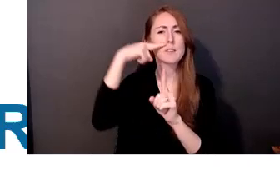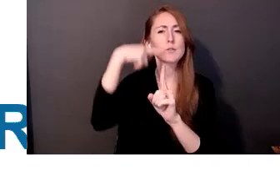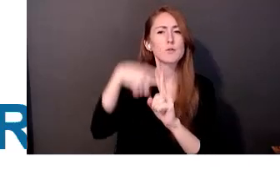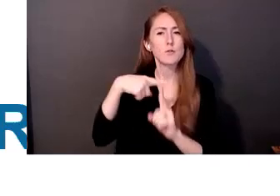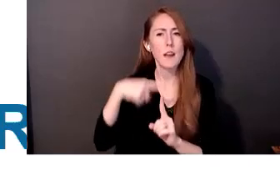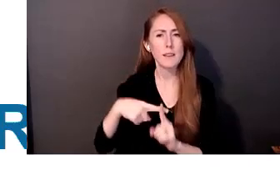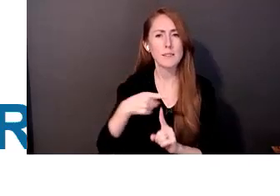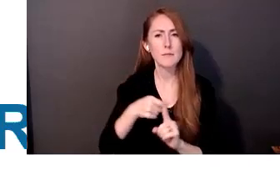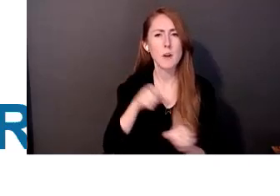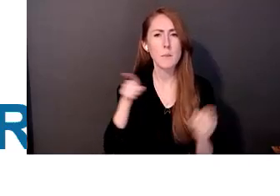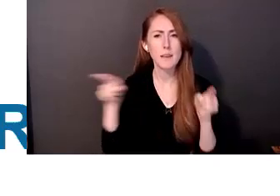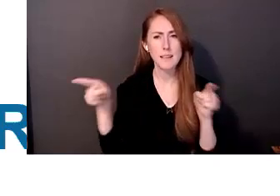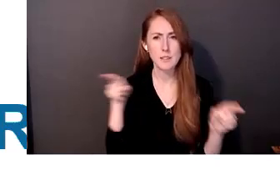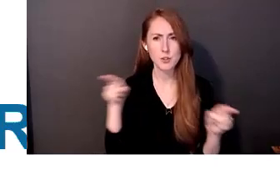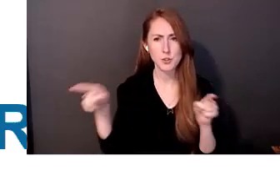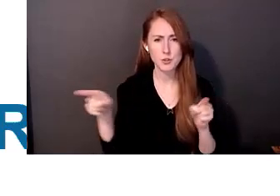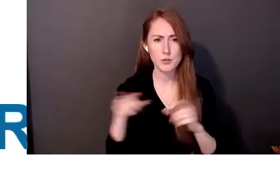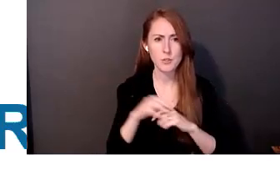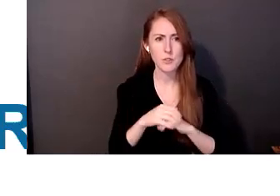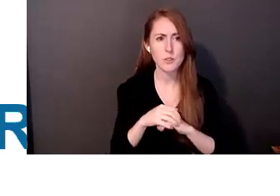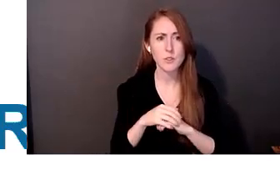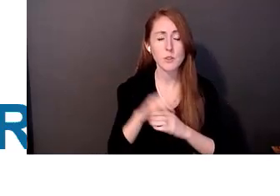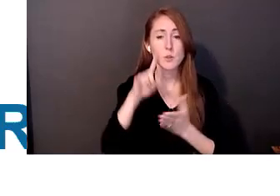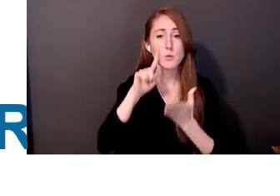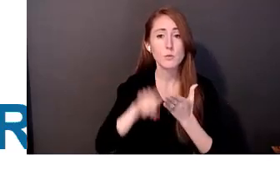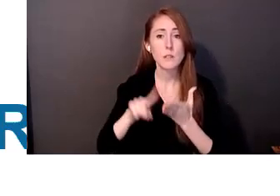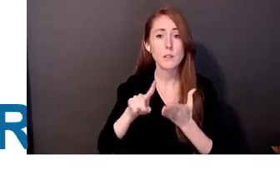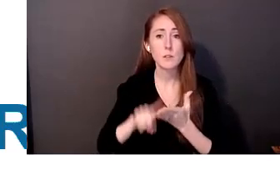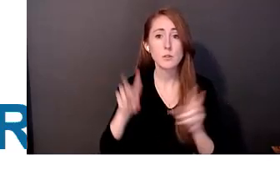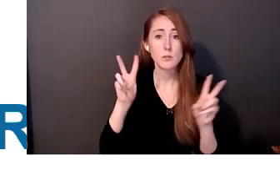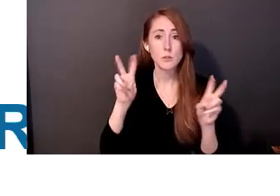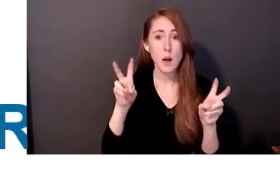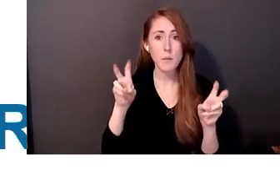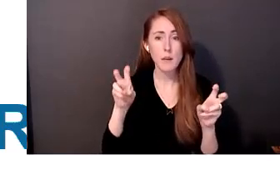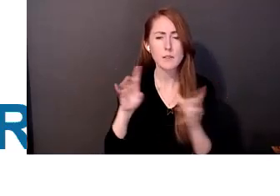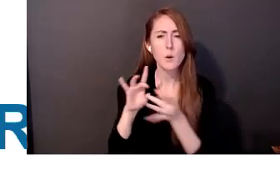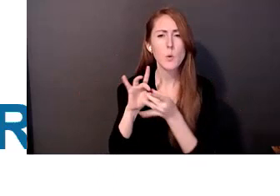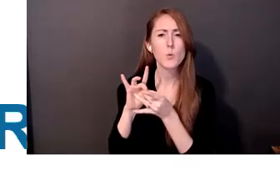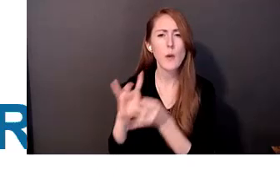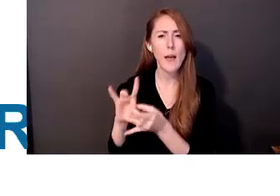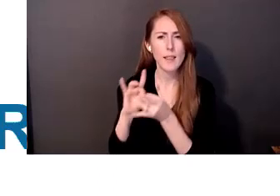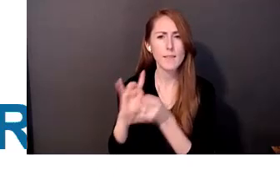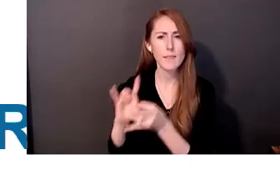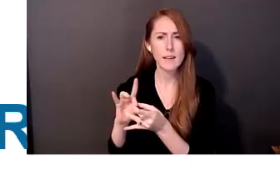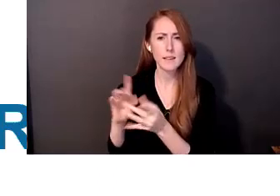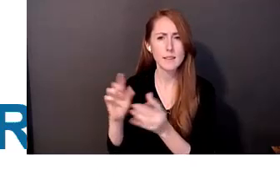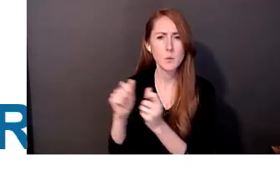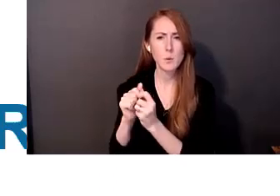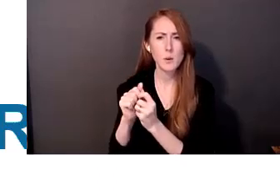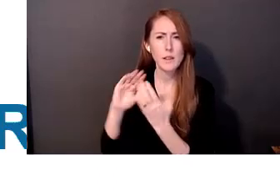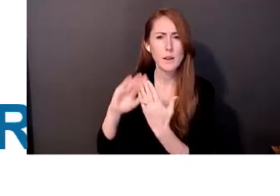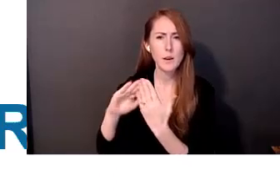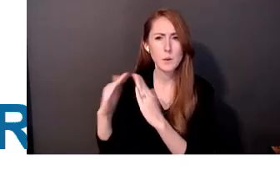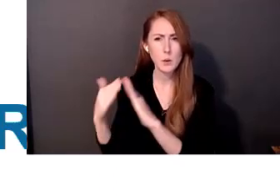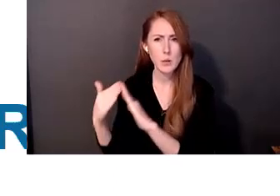It has research topics that are relevant to the community. It combines knowledge with action